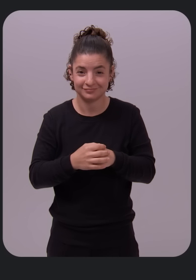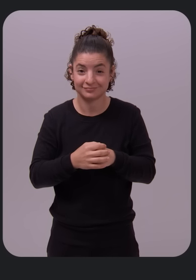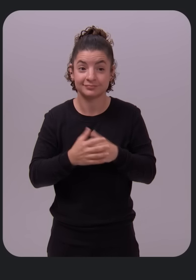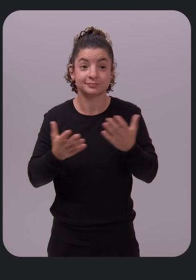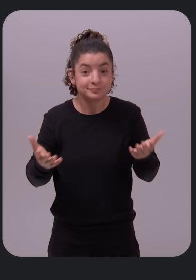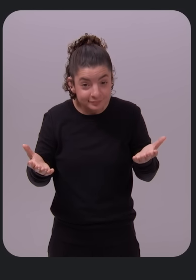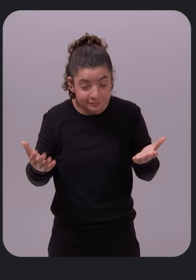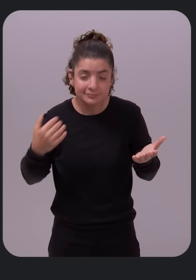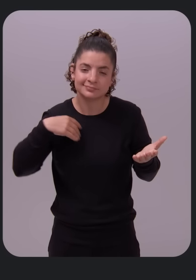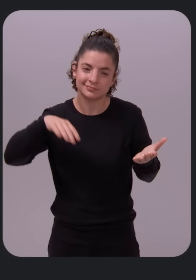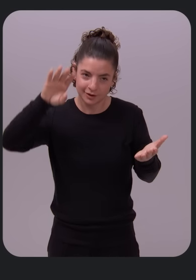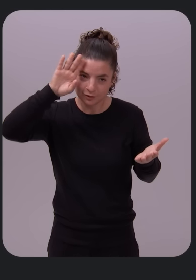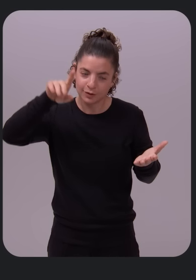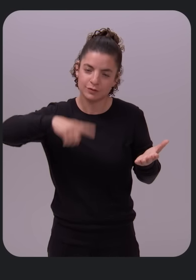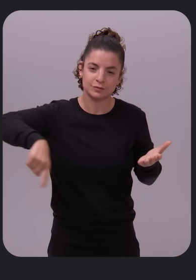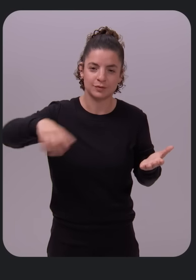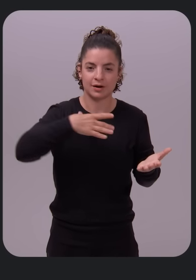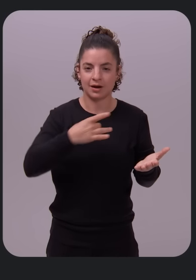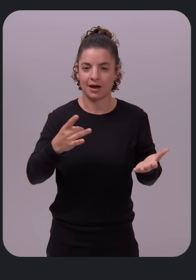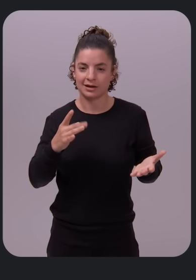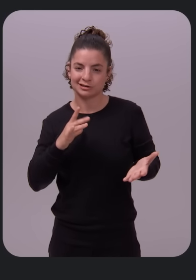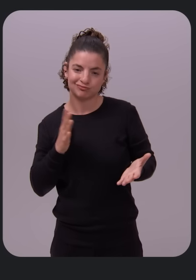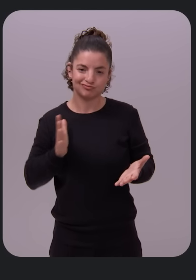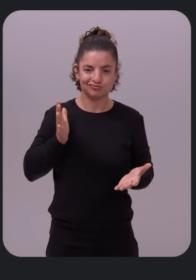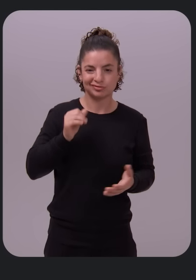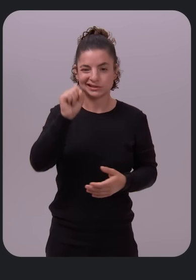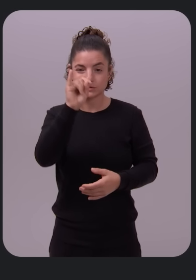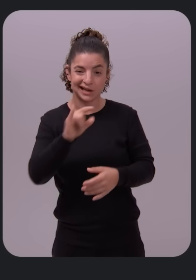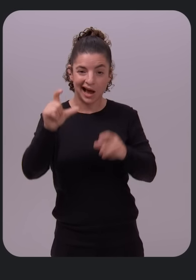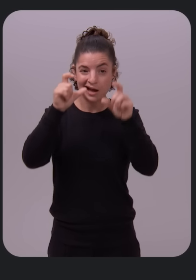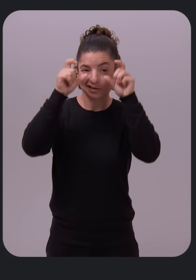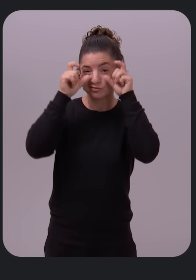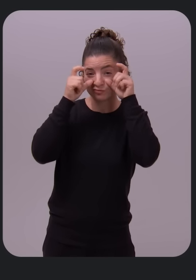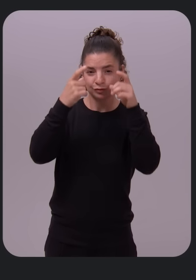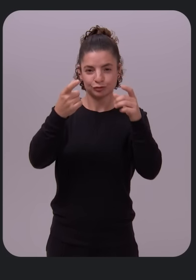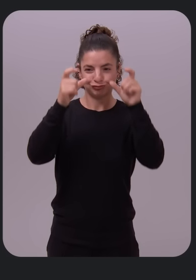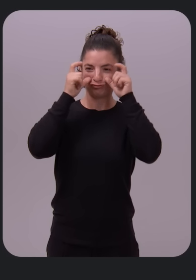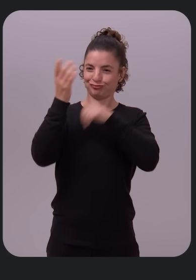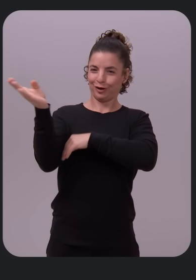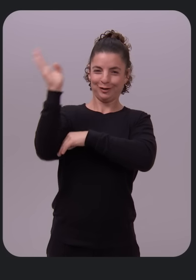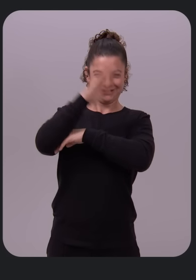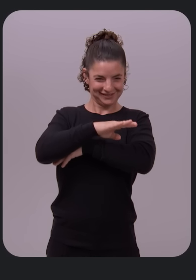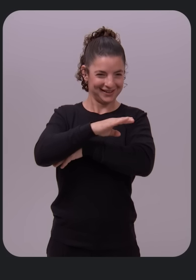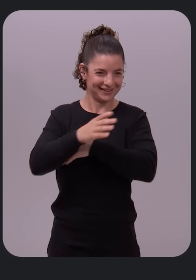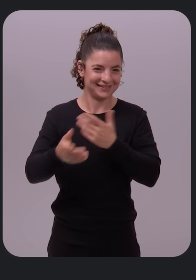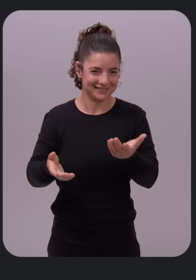Now, we know that these need to be stylish glasses that you'll want to wear all day.